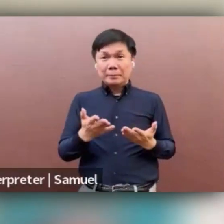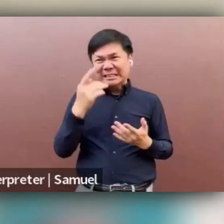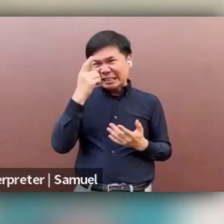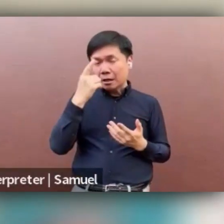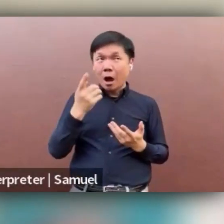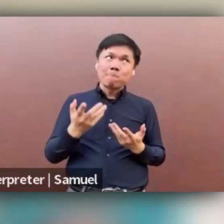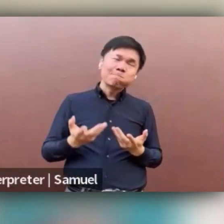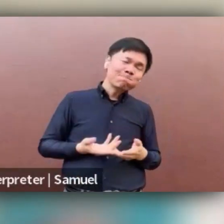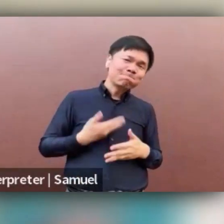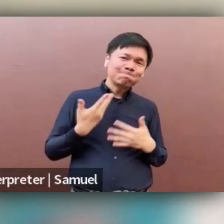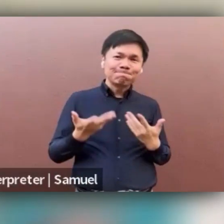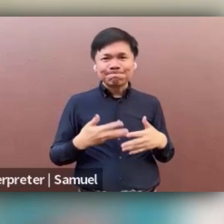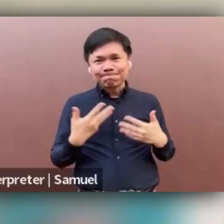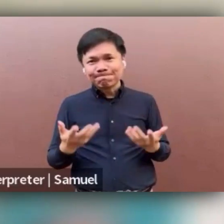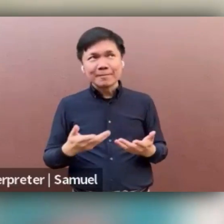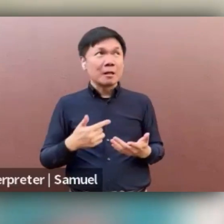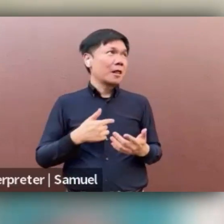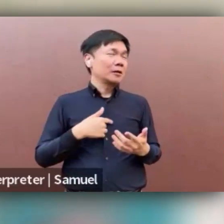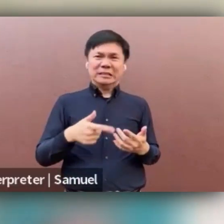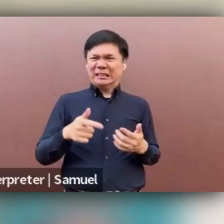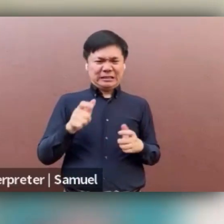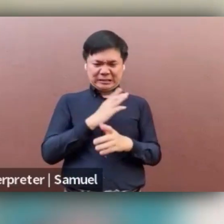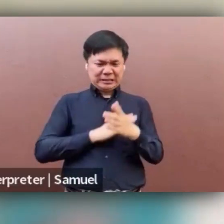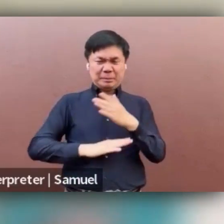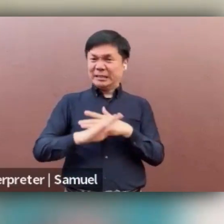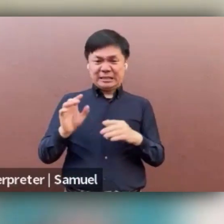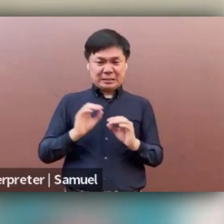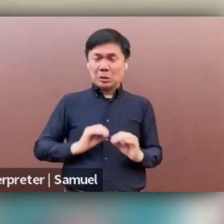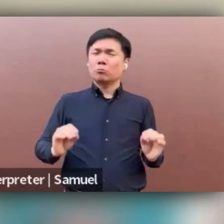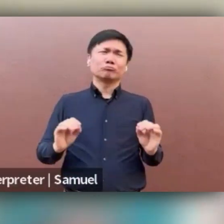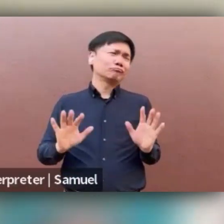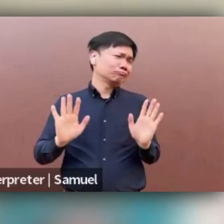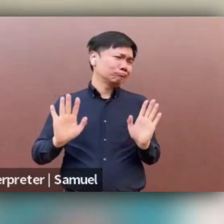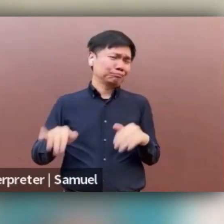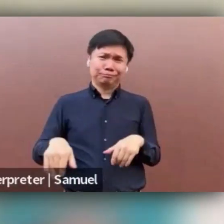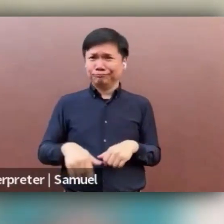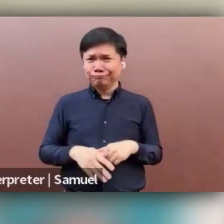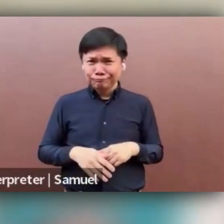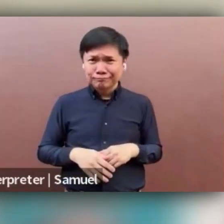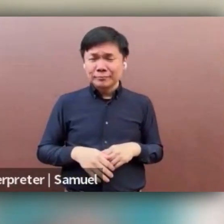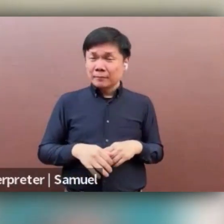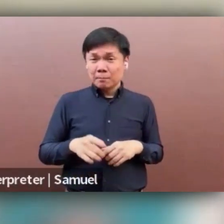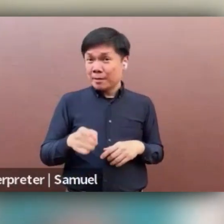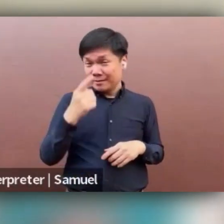Or they think, oh, it... we don't have any persons with disability here. So, it's not important.